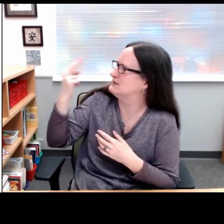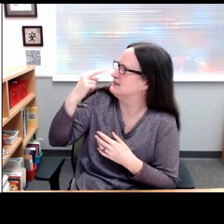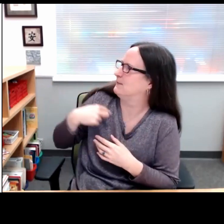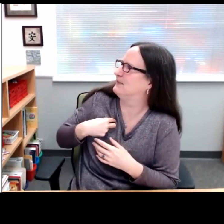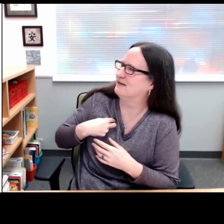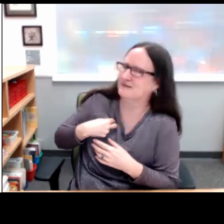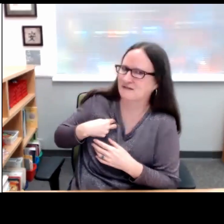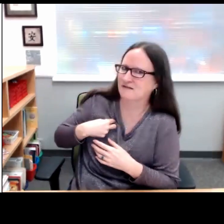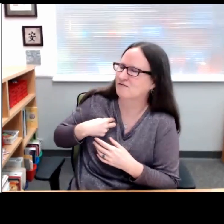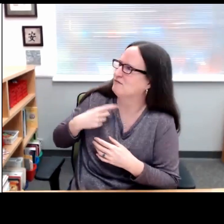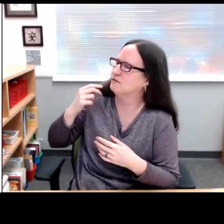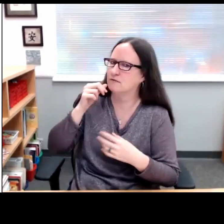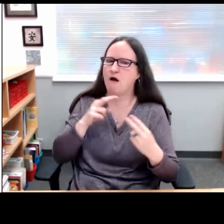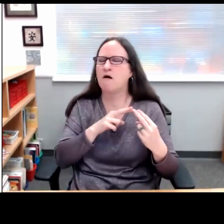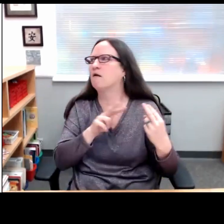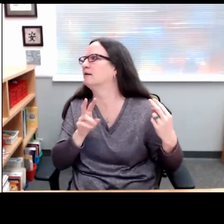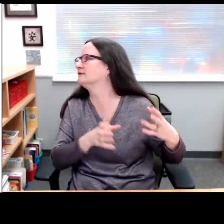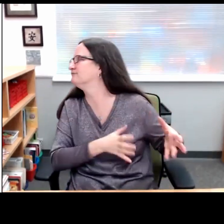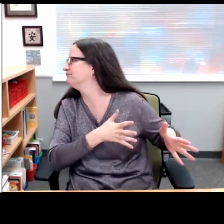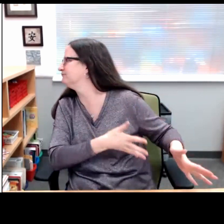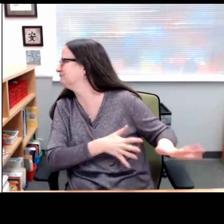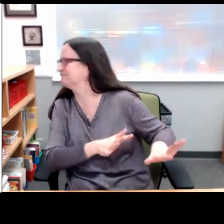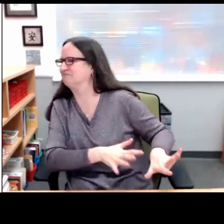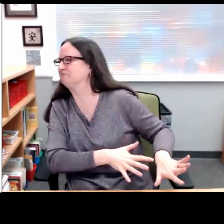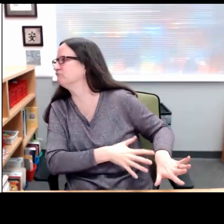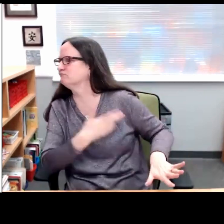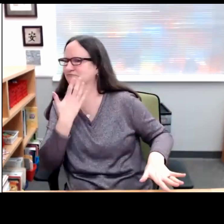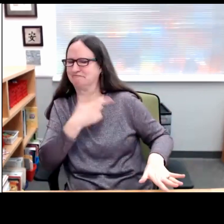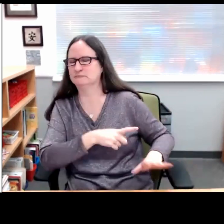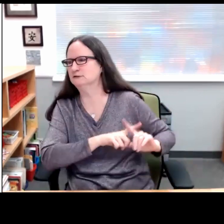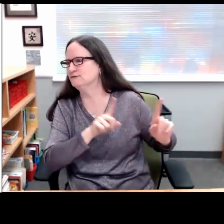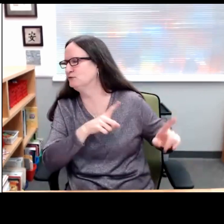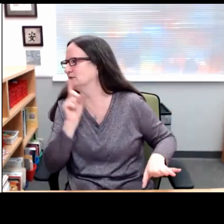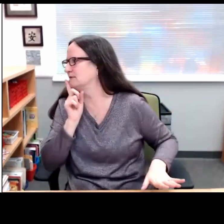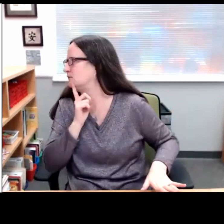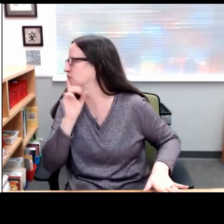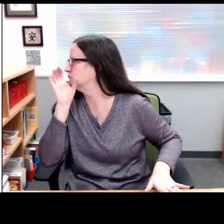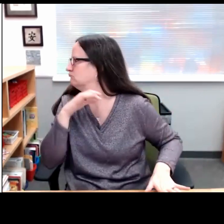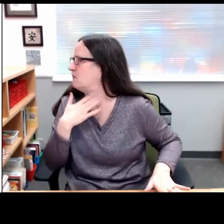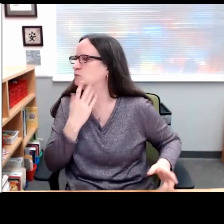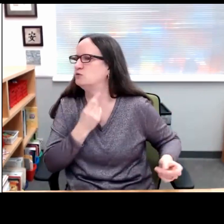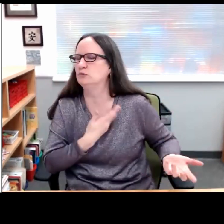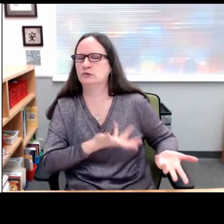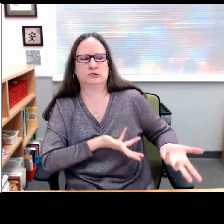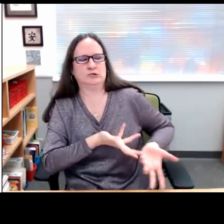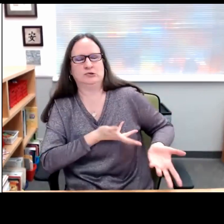where the baby sees you, looking at them, not just setting them down, walking away, "Well this kid is